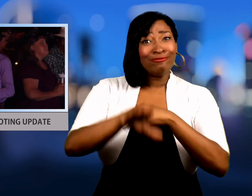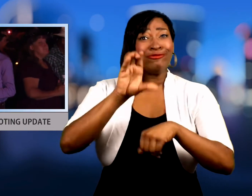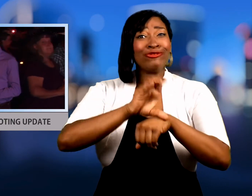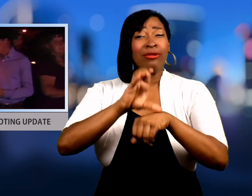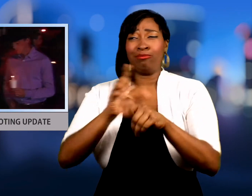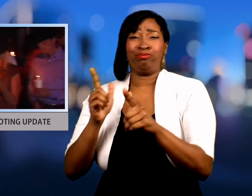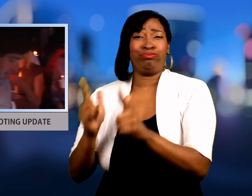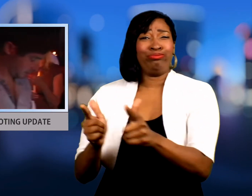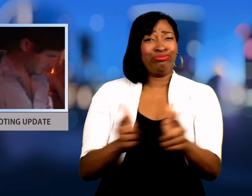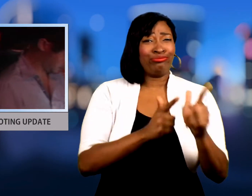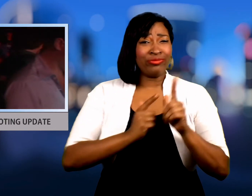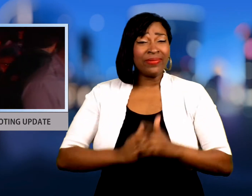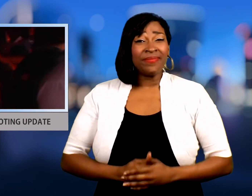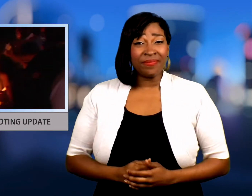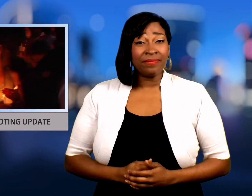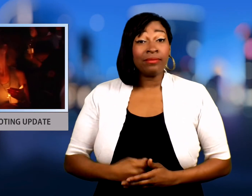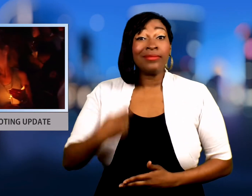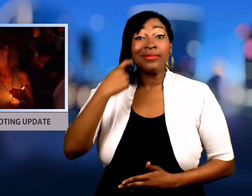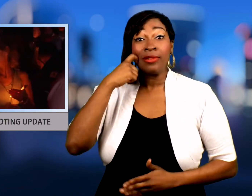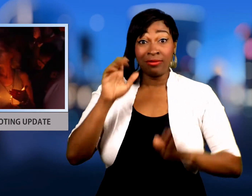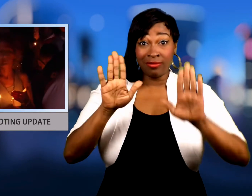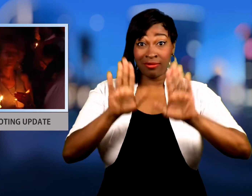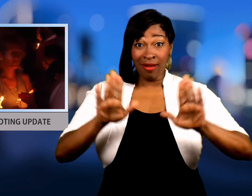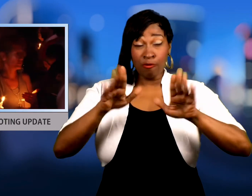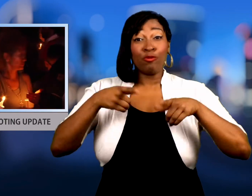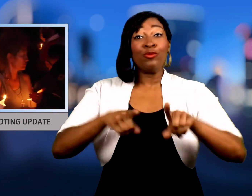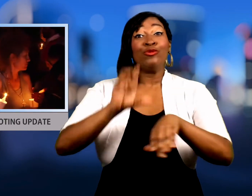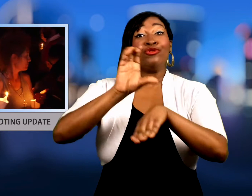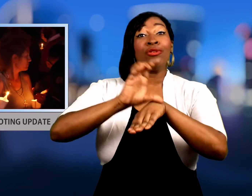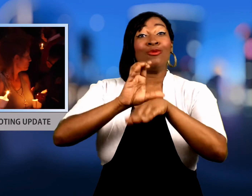why someone would shoot up a church. On Sunday a gunman